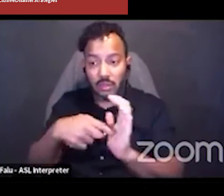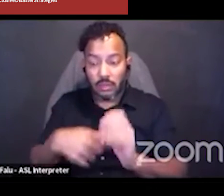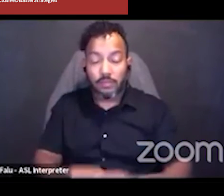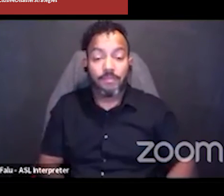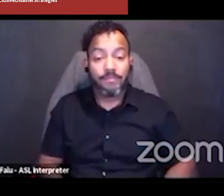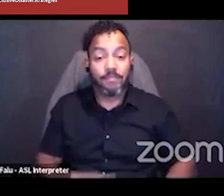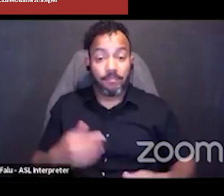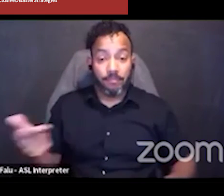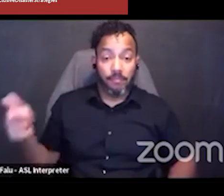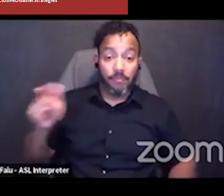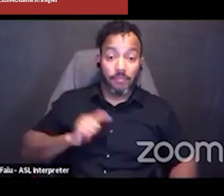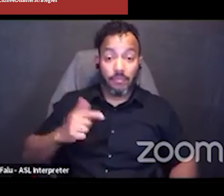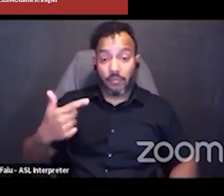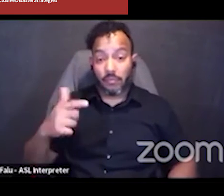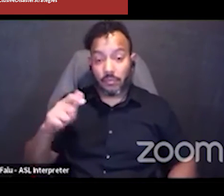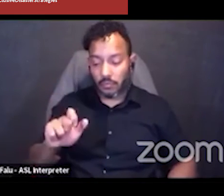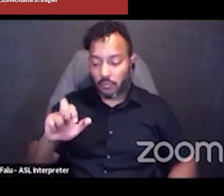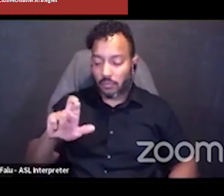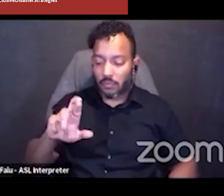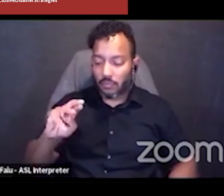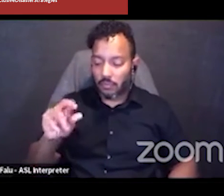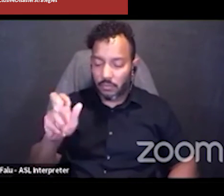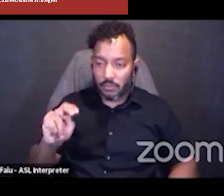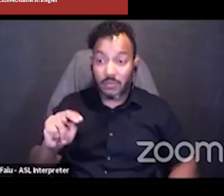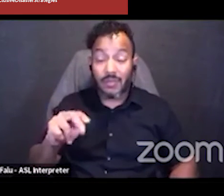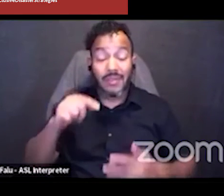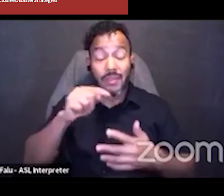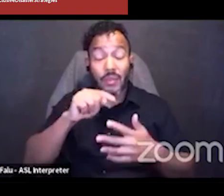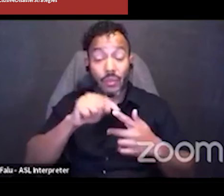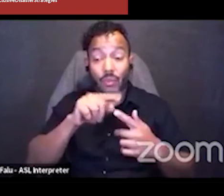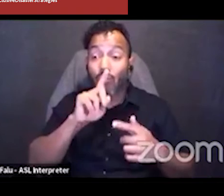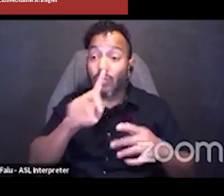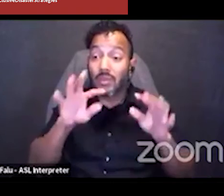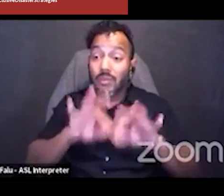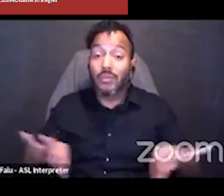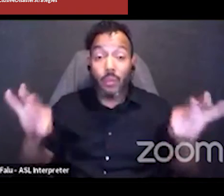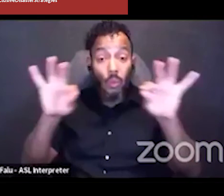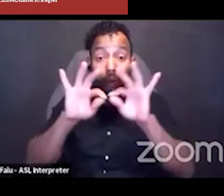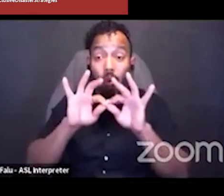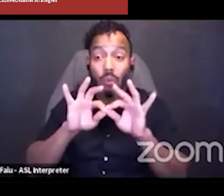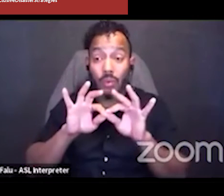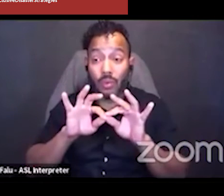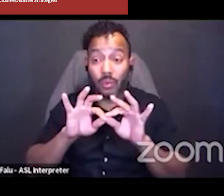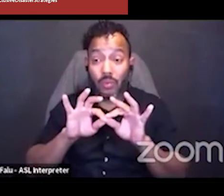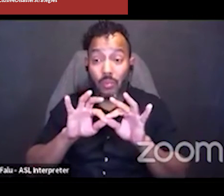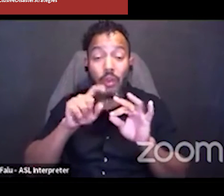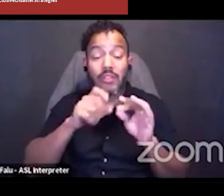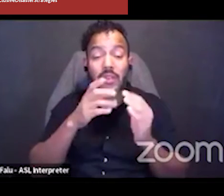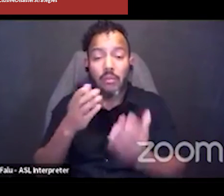There are two other key provisions very important.